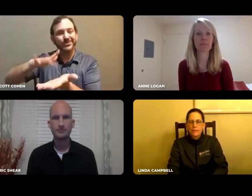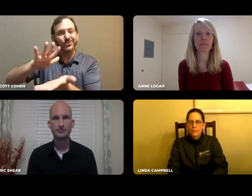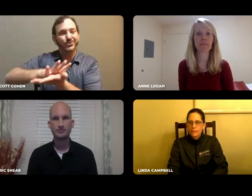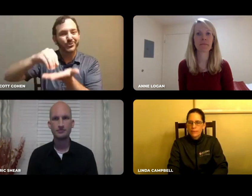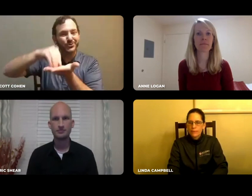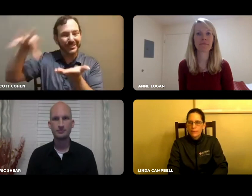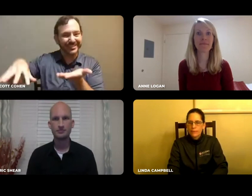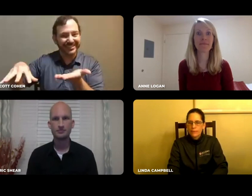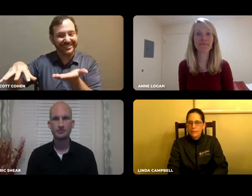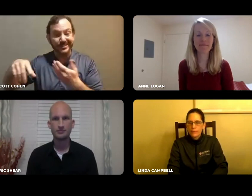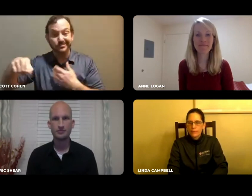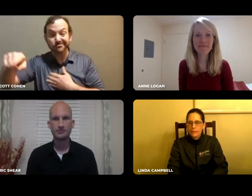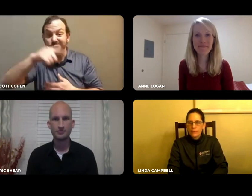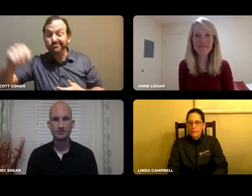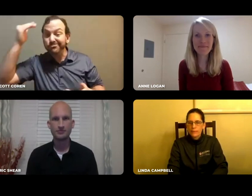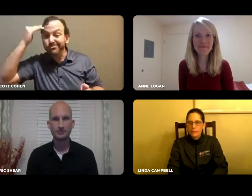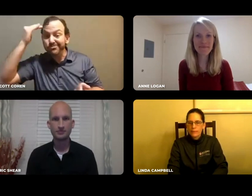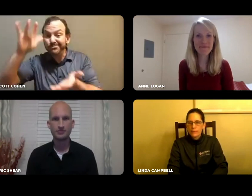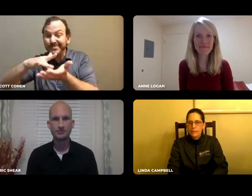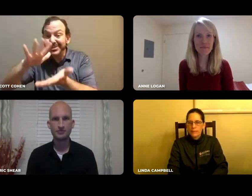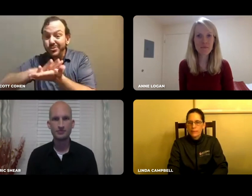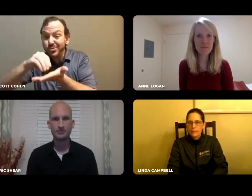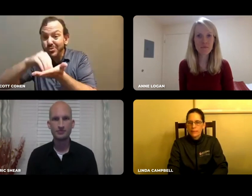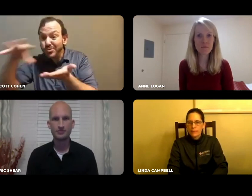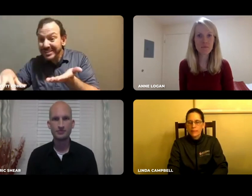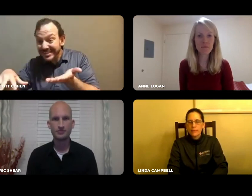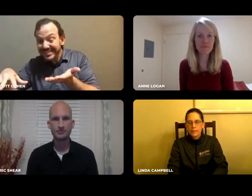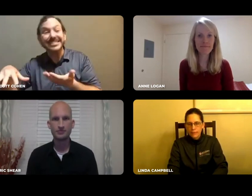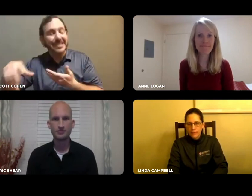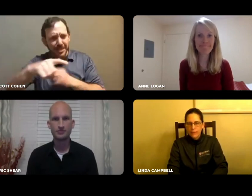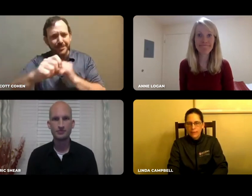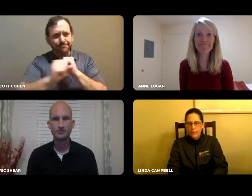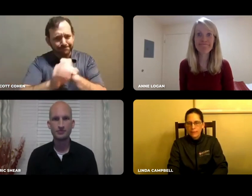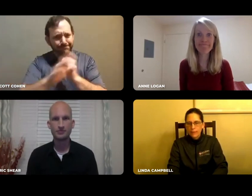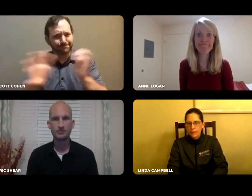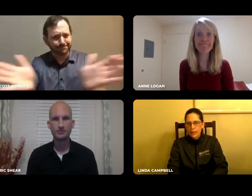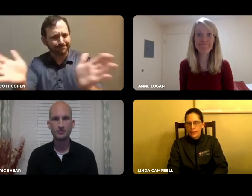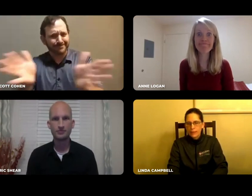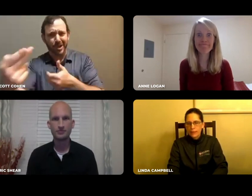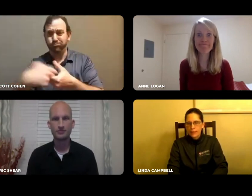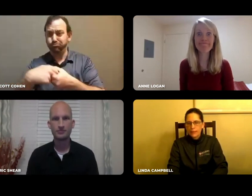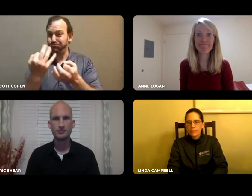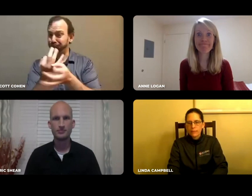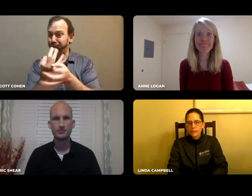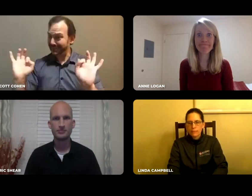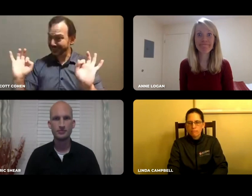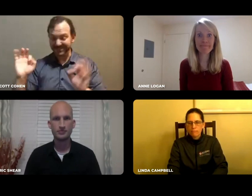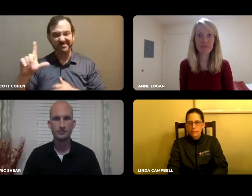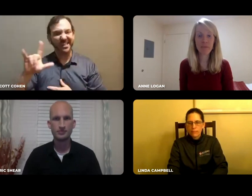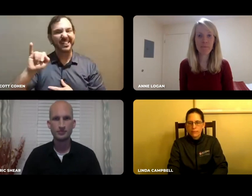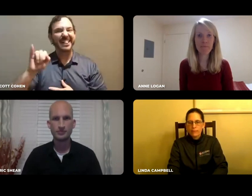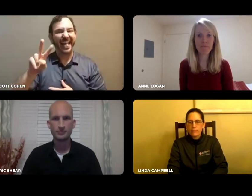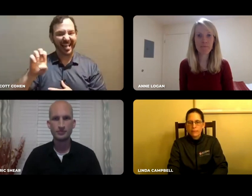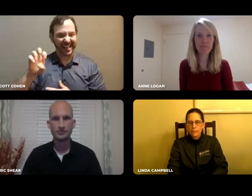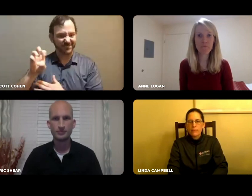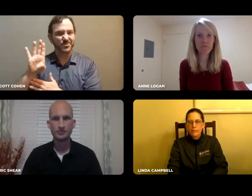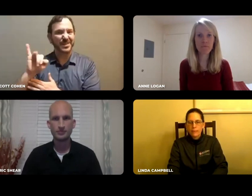It's Middle school focused. Tell them about our live webinar.